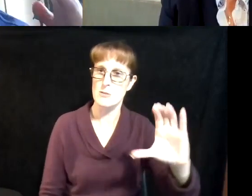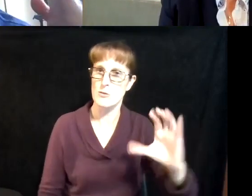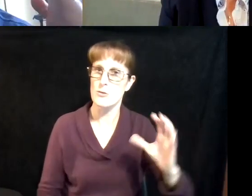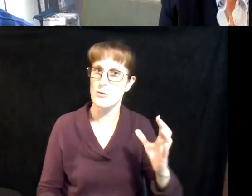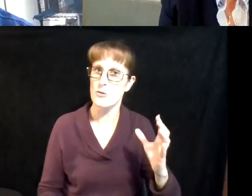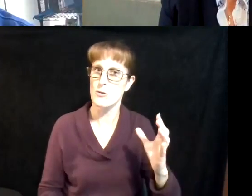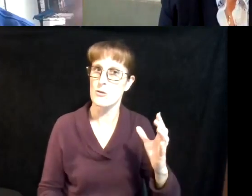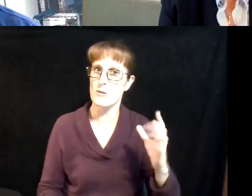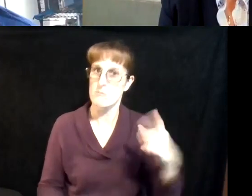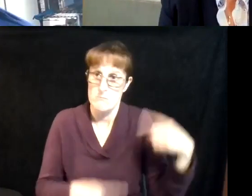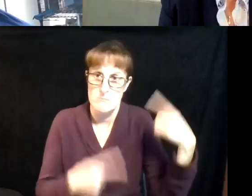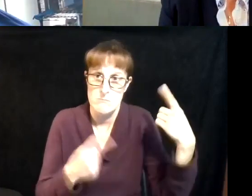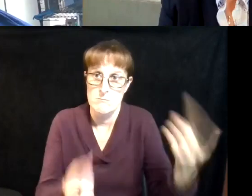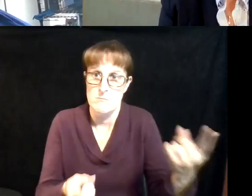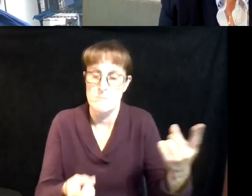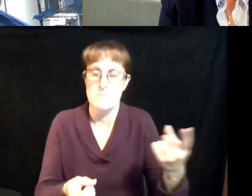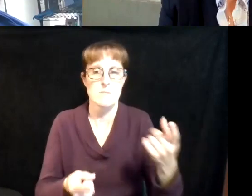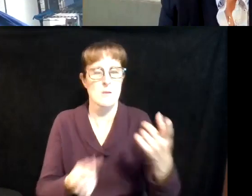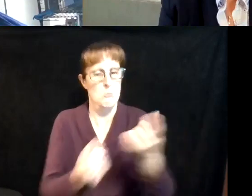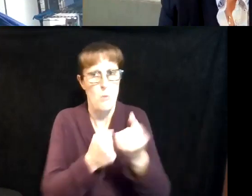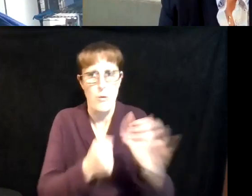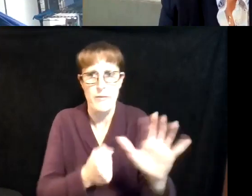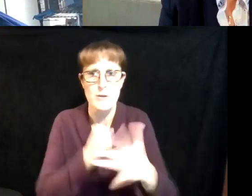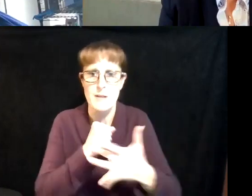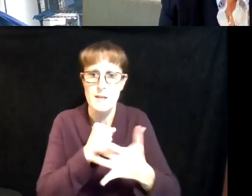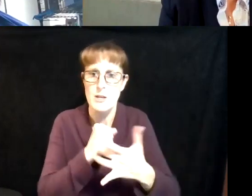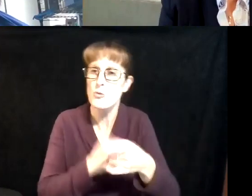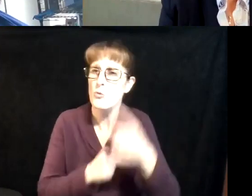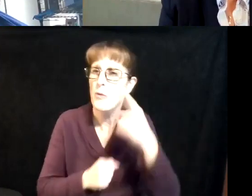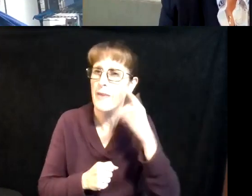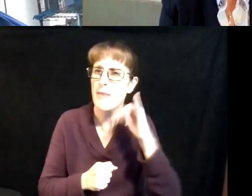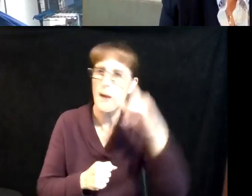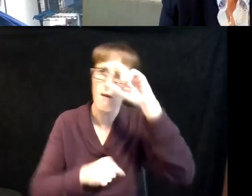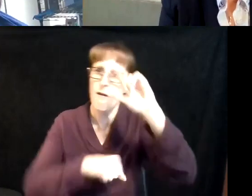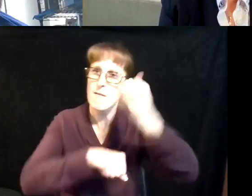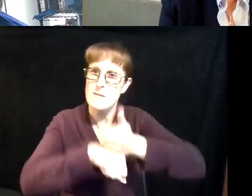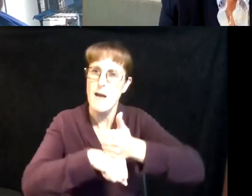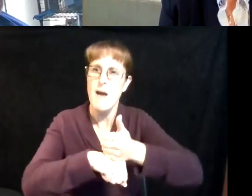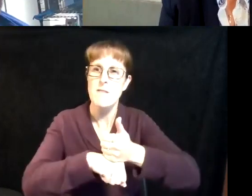this paradigm of behavior modification, this paradigm of medicalization,